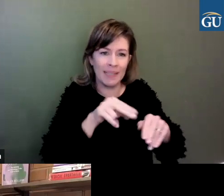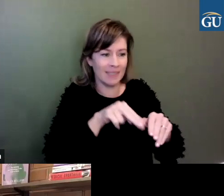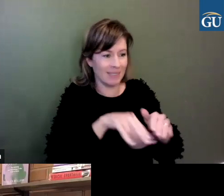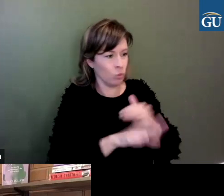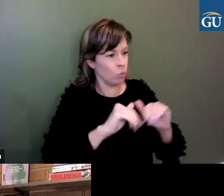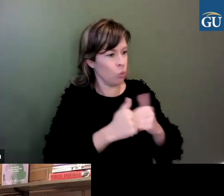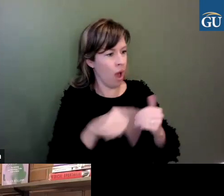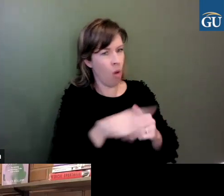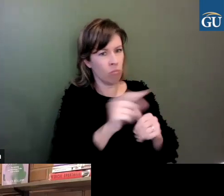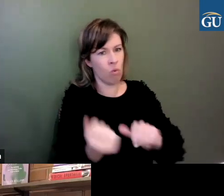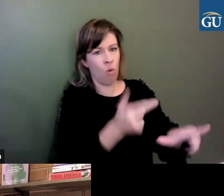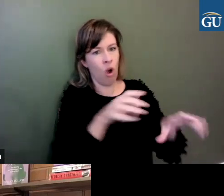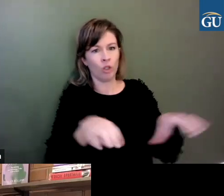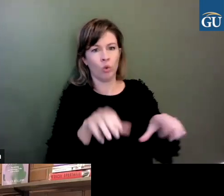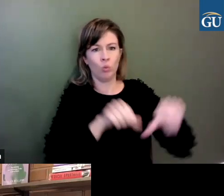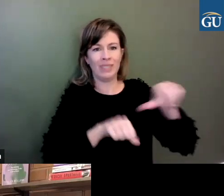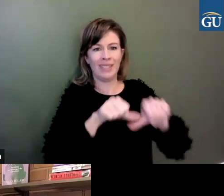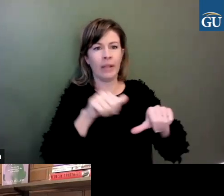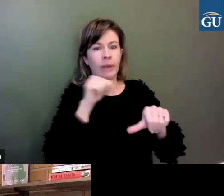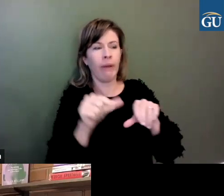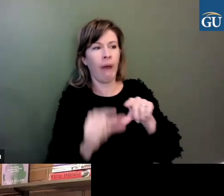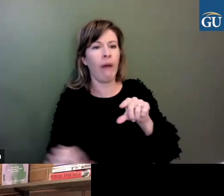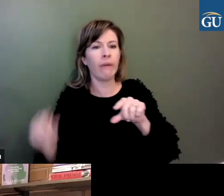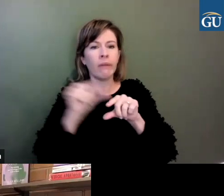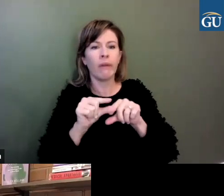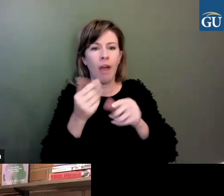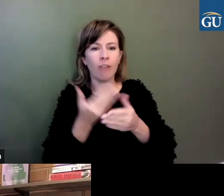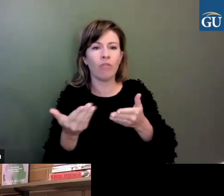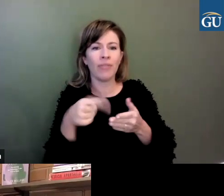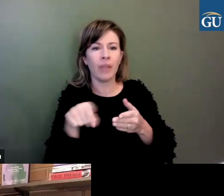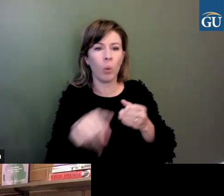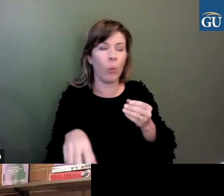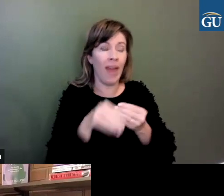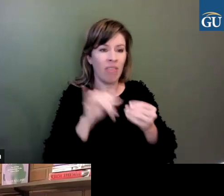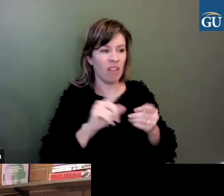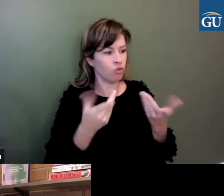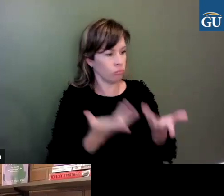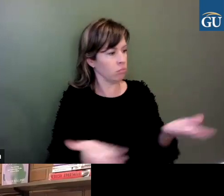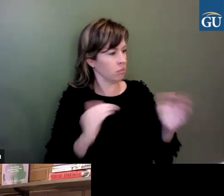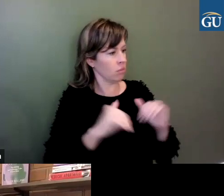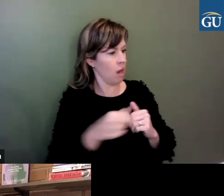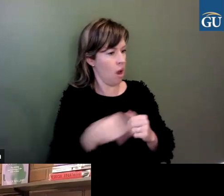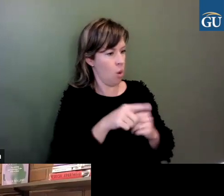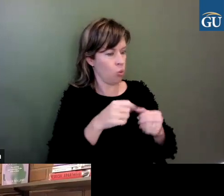not some extra thing that's been thrown on. That's just how you produce science, right ? I think that's very important for us to understand and acknowledge when you're